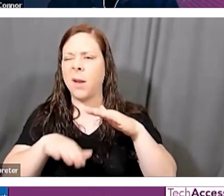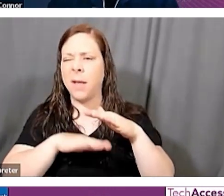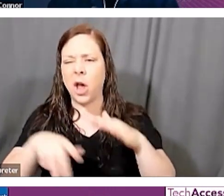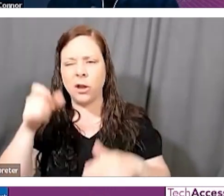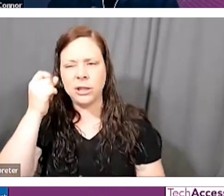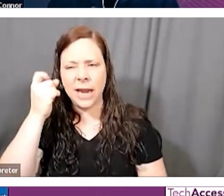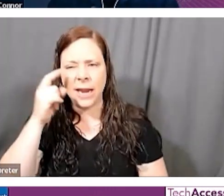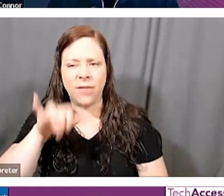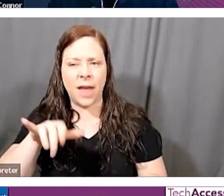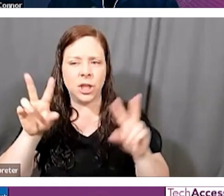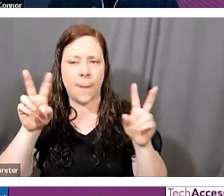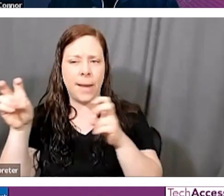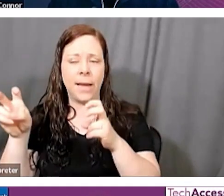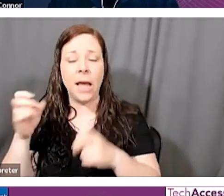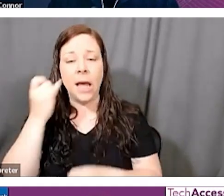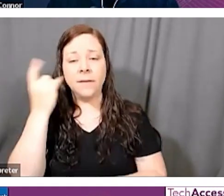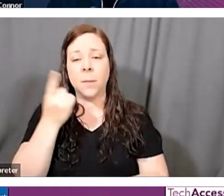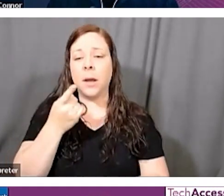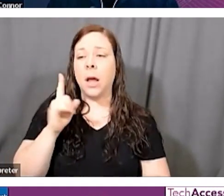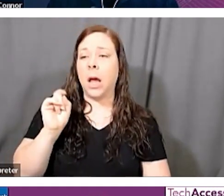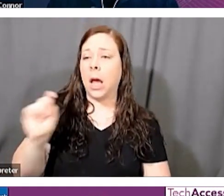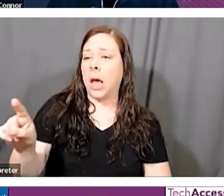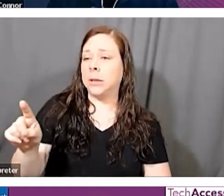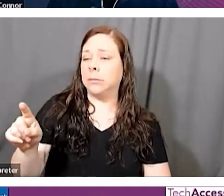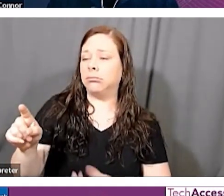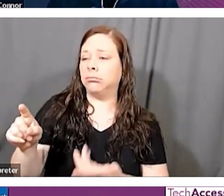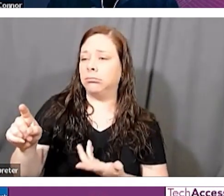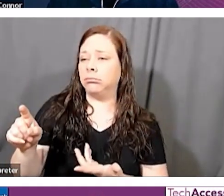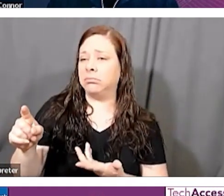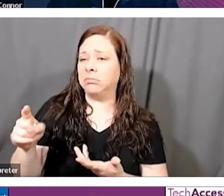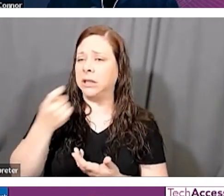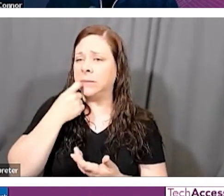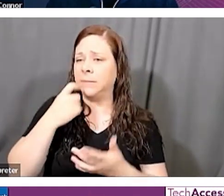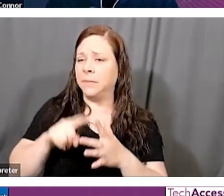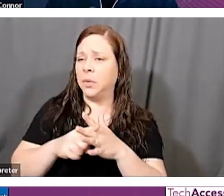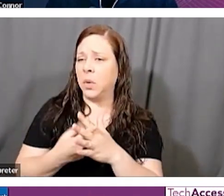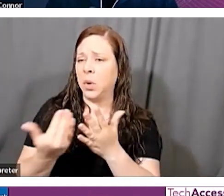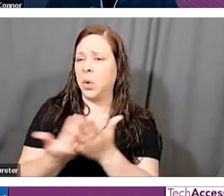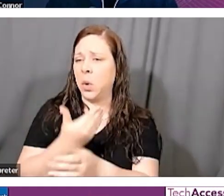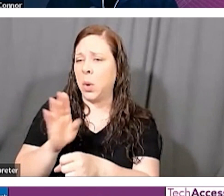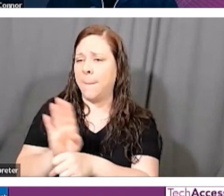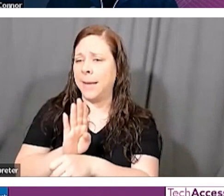So if somebody says, Hey car I just started a new business in, you know, this in gap lending